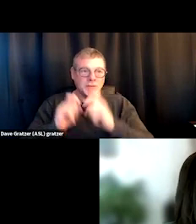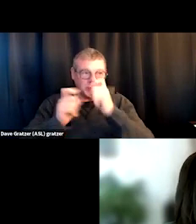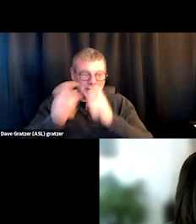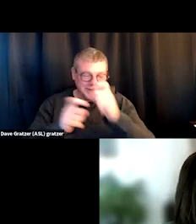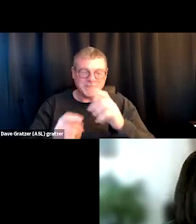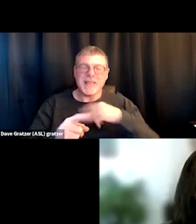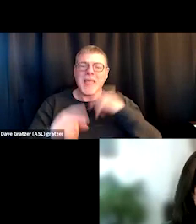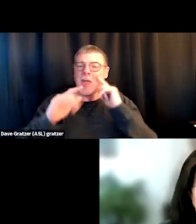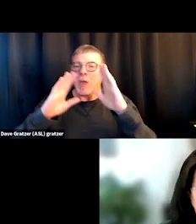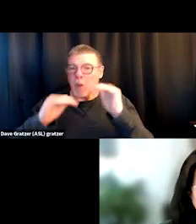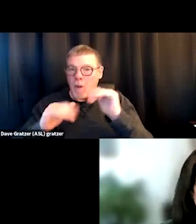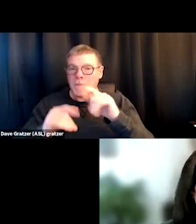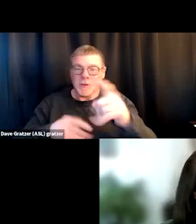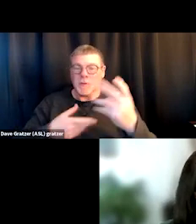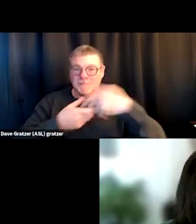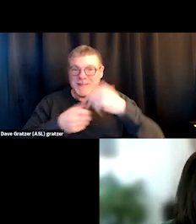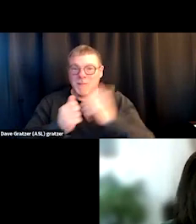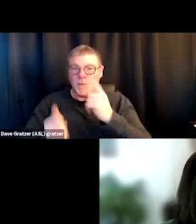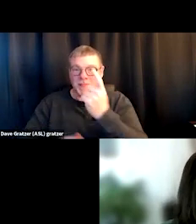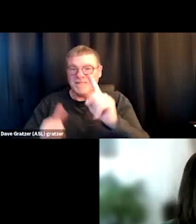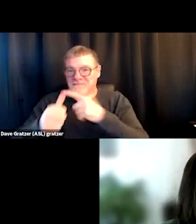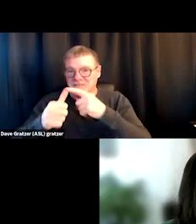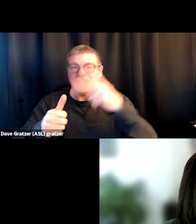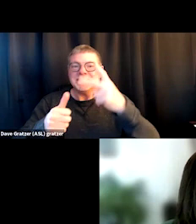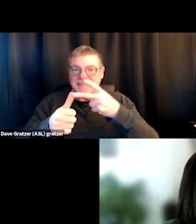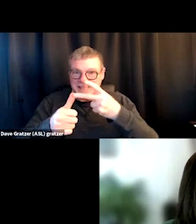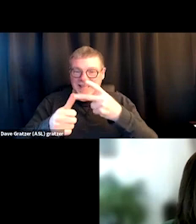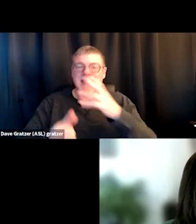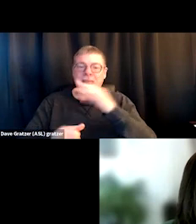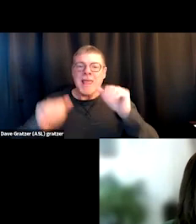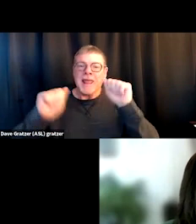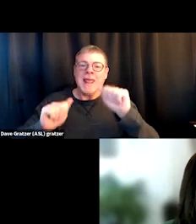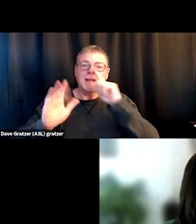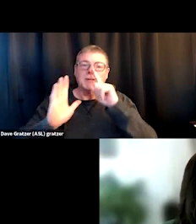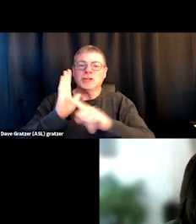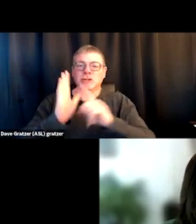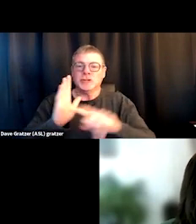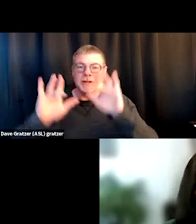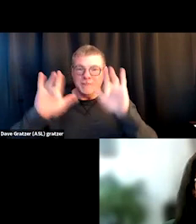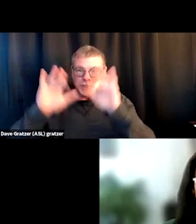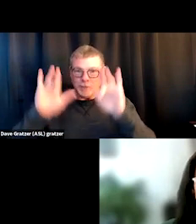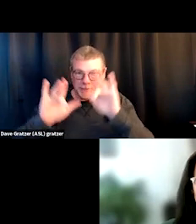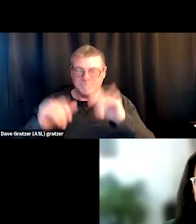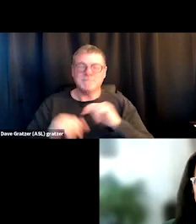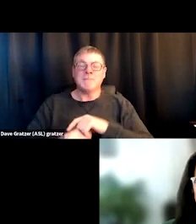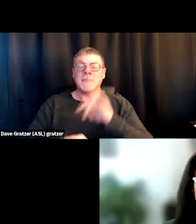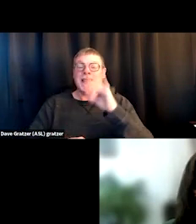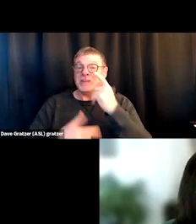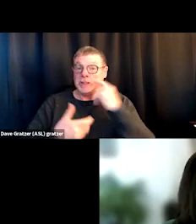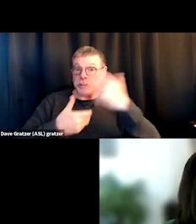I hope you've been with us the first couple sessions or were able to check the recordings. If you are just joining us for the first time,